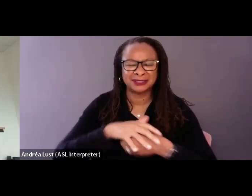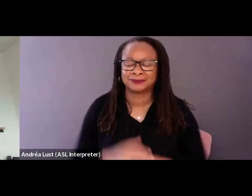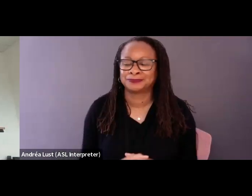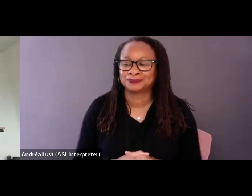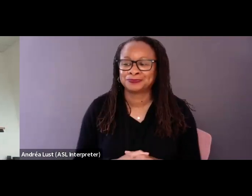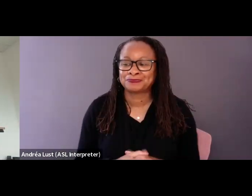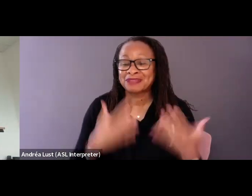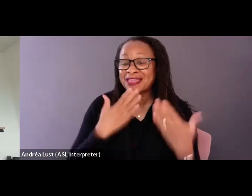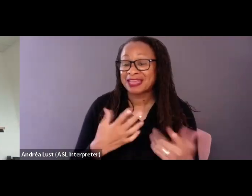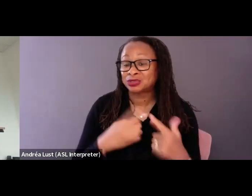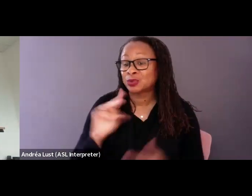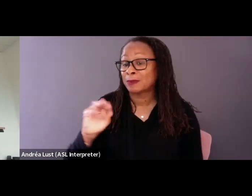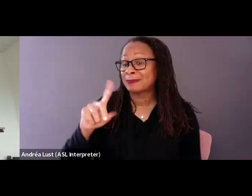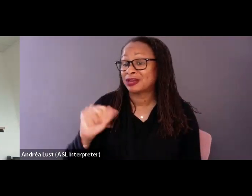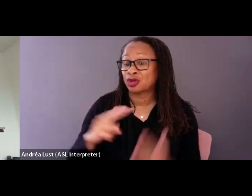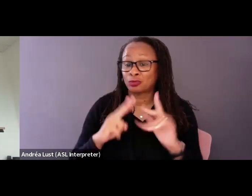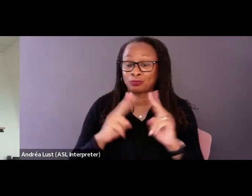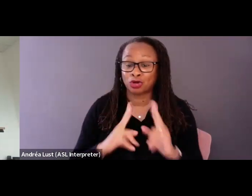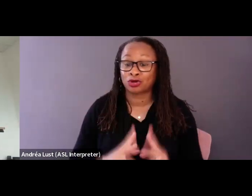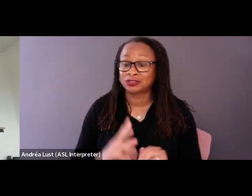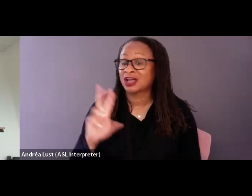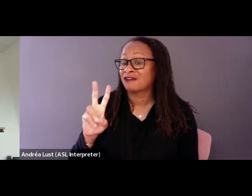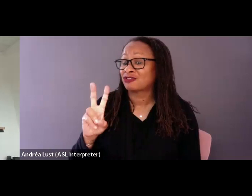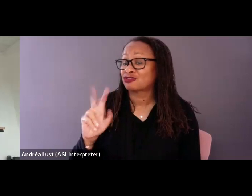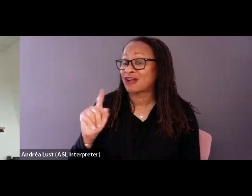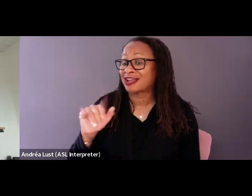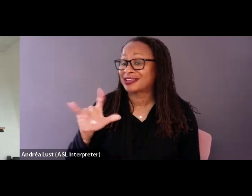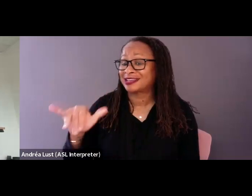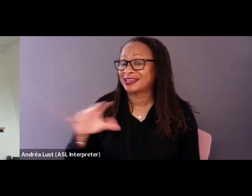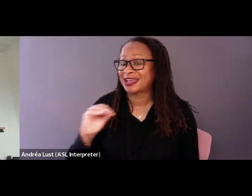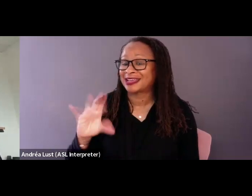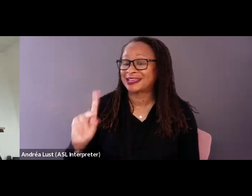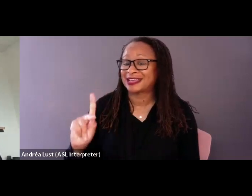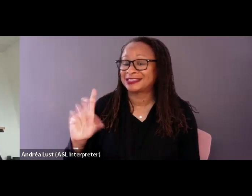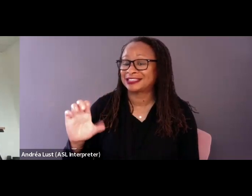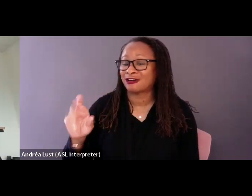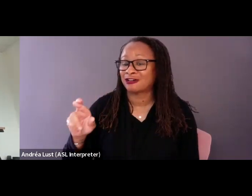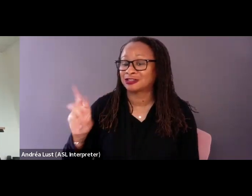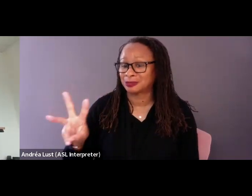Thank you to our media partners, Variety and KCRW, for sponsoring our 2023 SpringDocs.